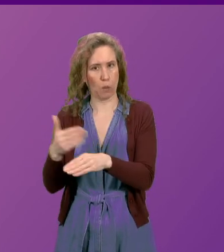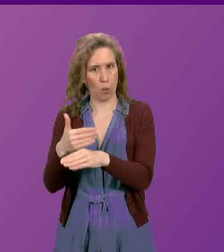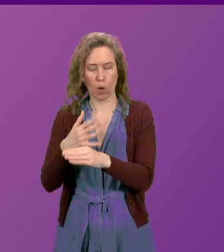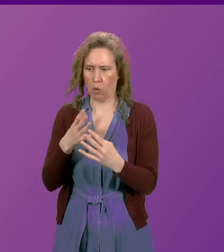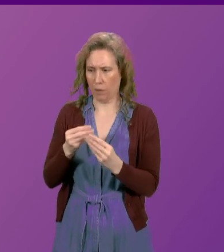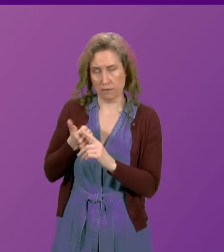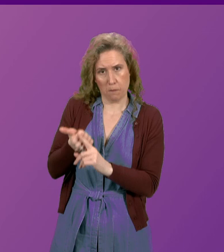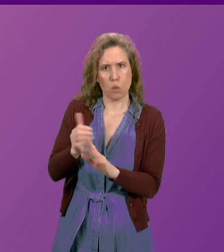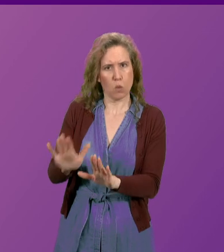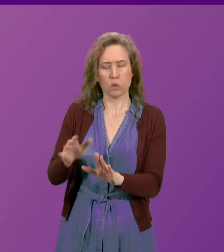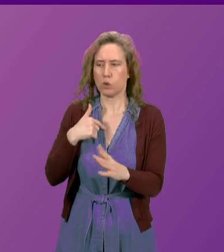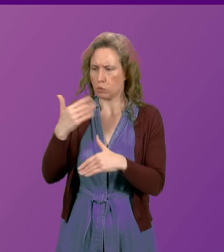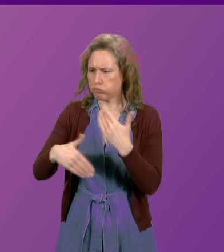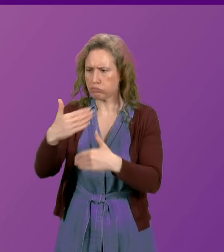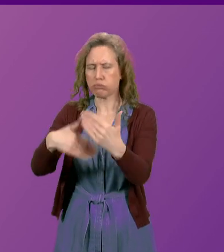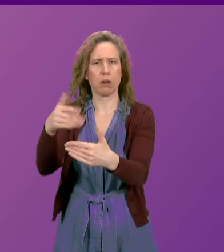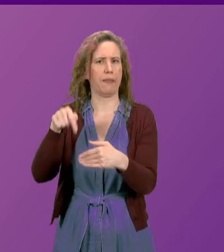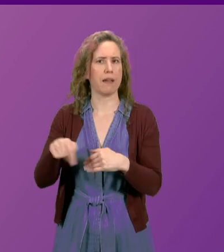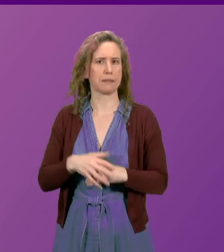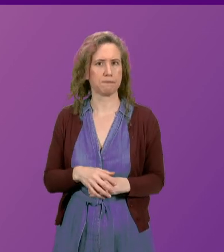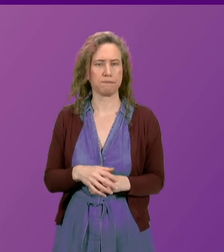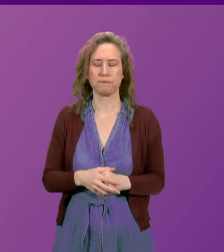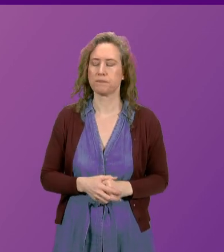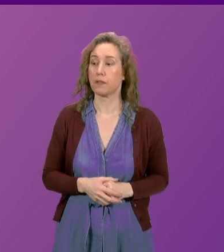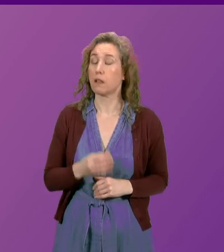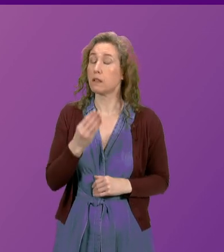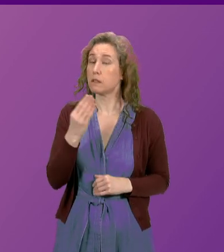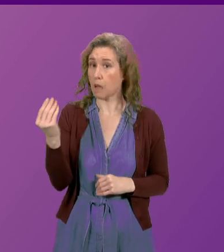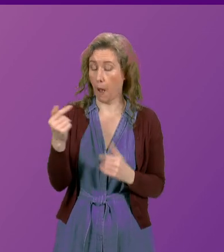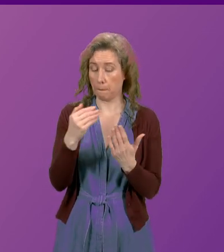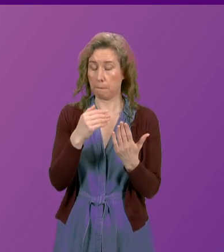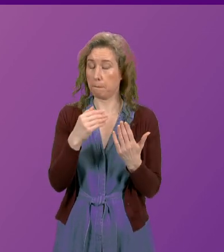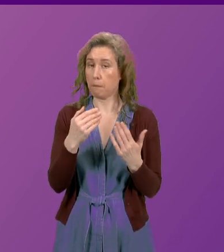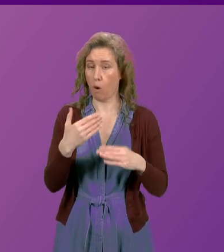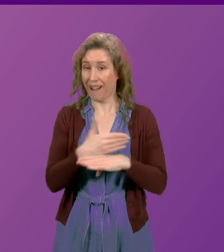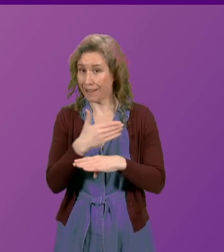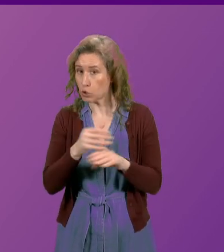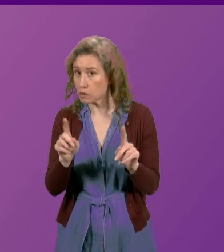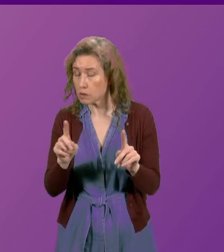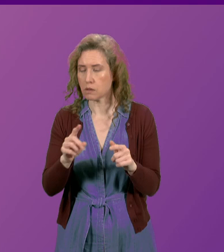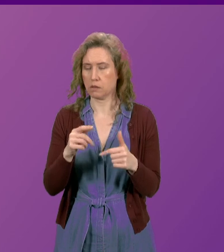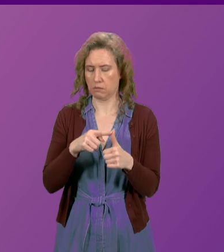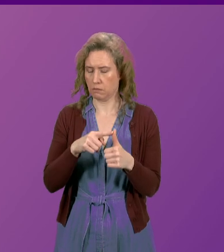to advance that within Government. We are taking measures to build on the good work that has been